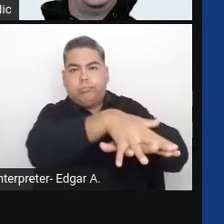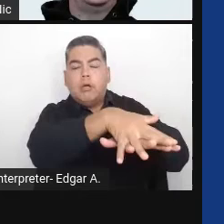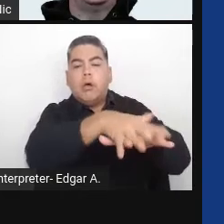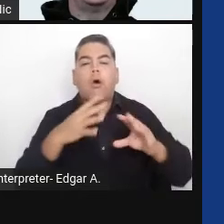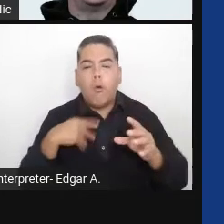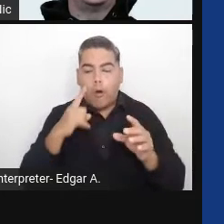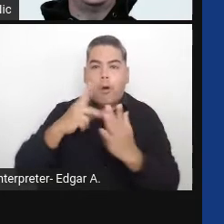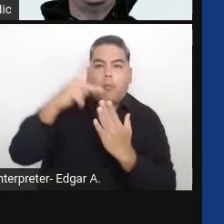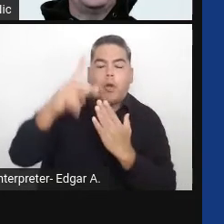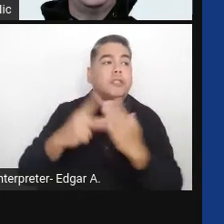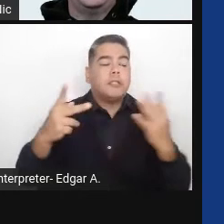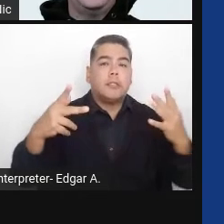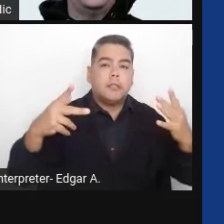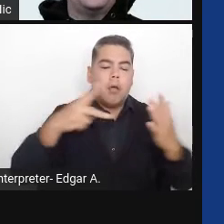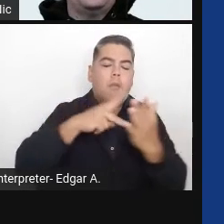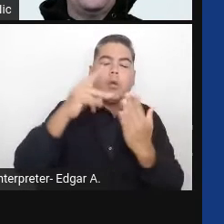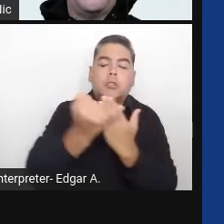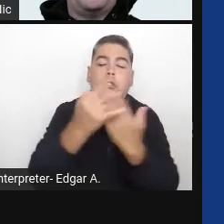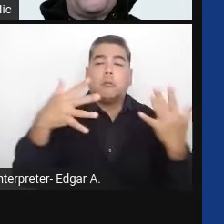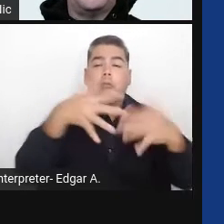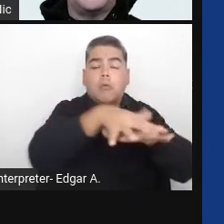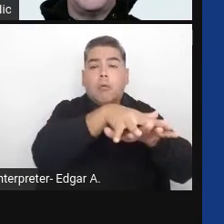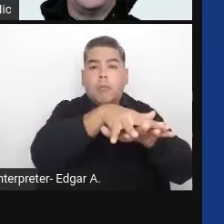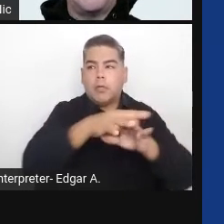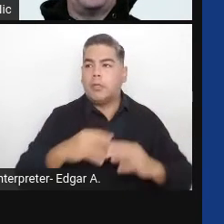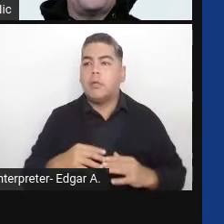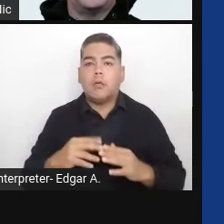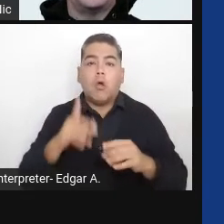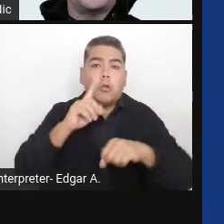Unless we systematically go through our policies, our practice,